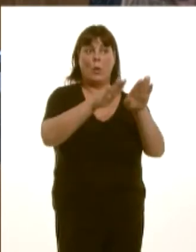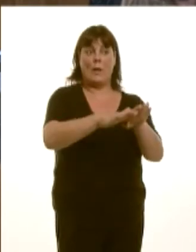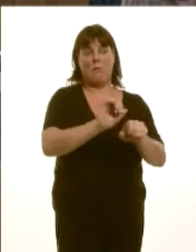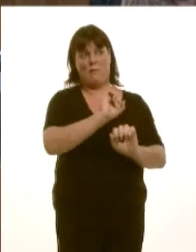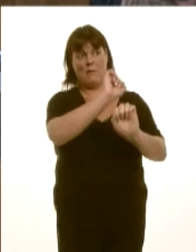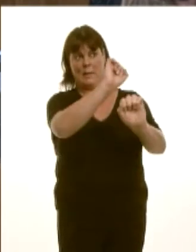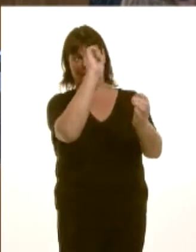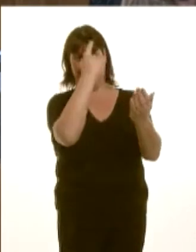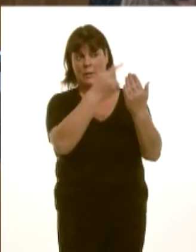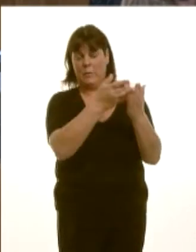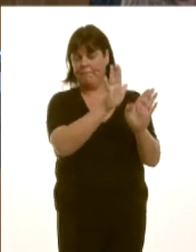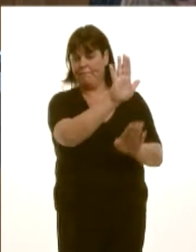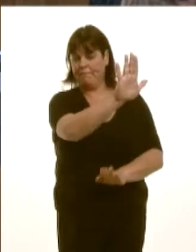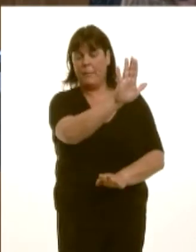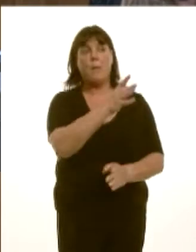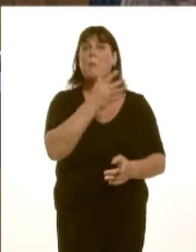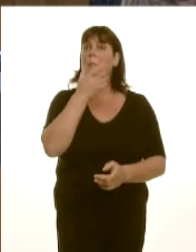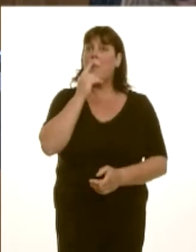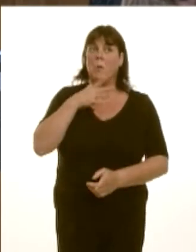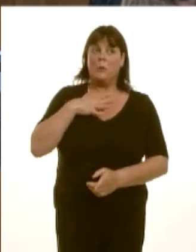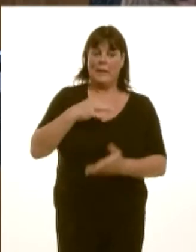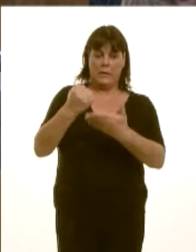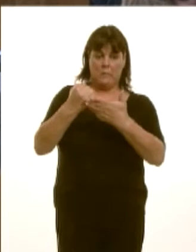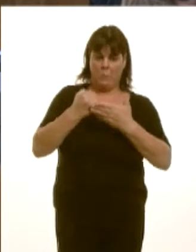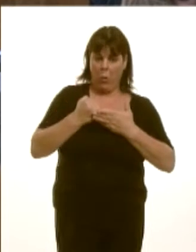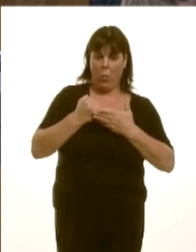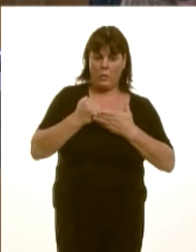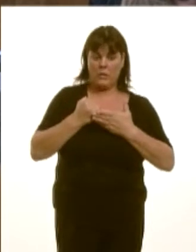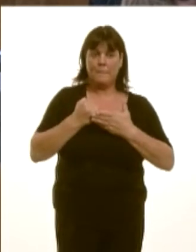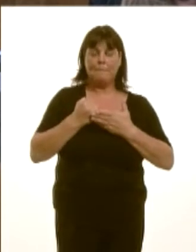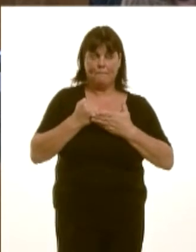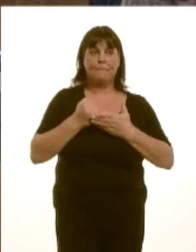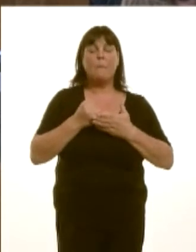it is important that any level of government prioritises the needs of those people.